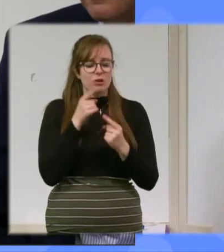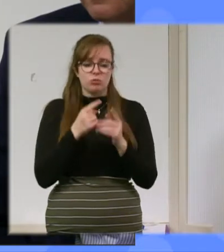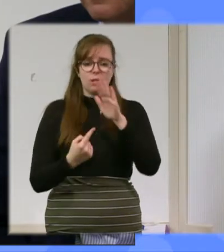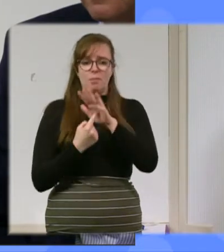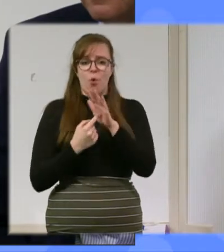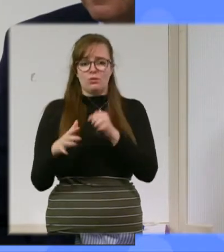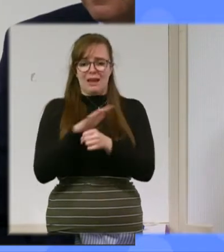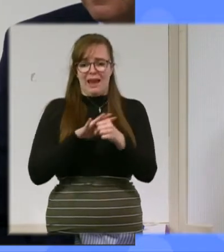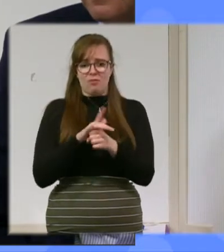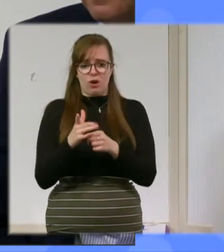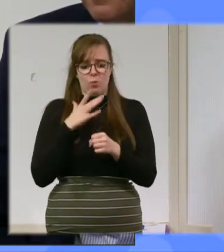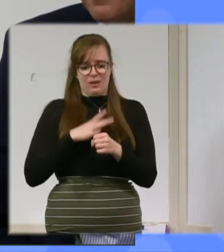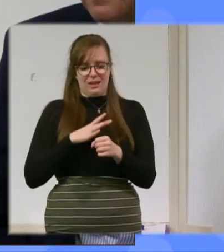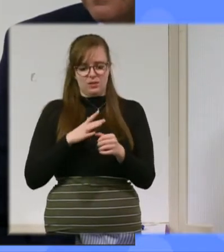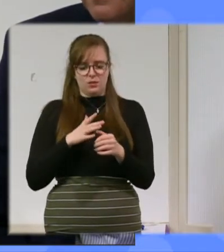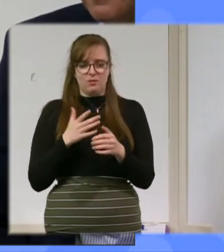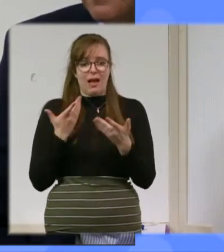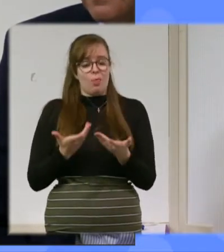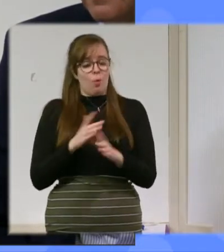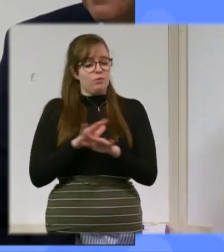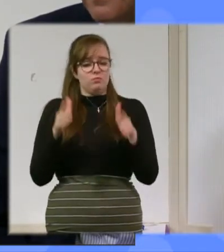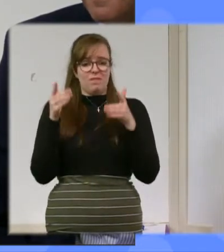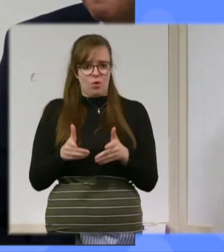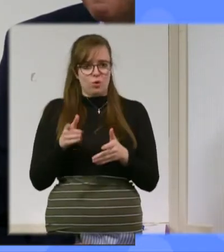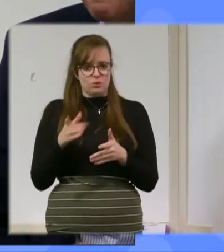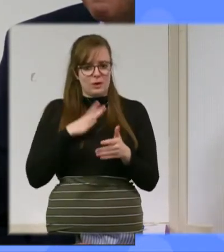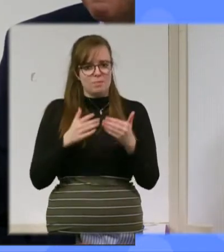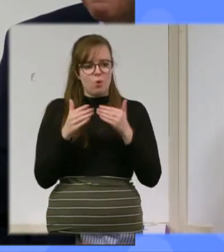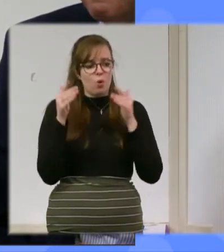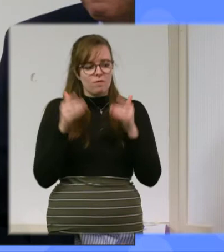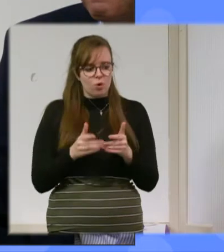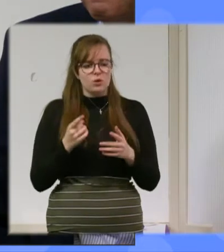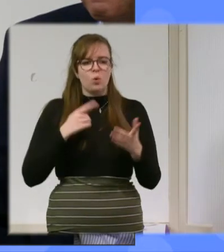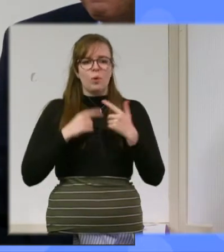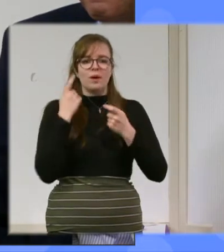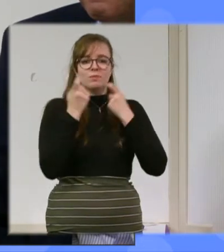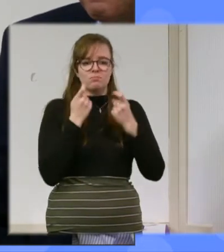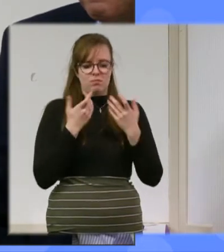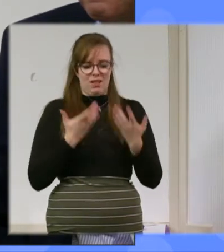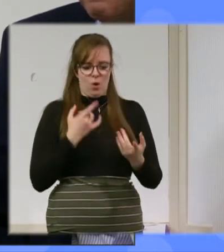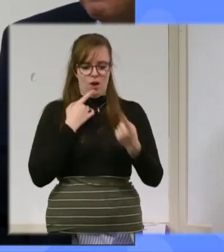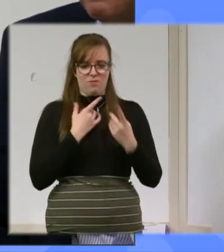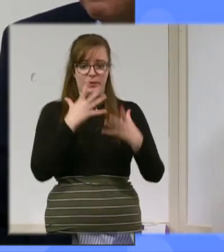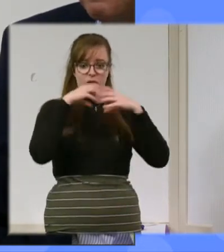probably not necessarily focused on but you know we consider ourselves more informed than we've ever been are we more informed are we more in an